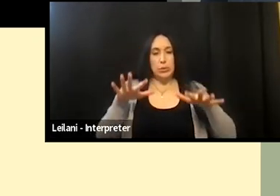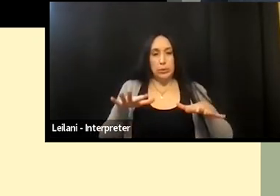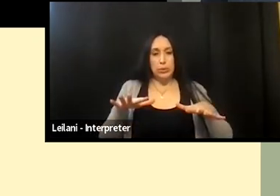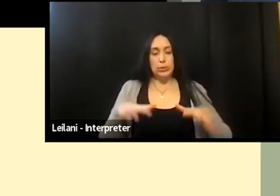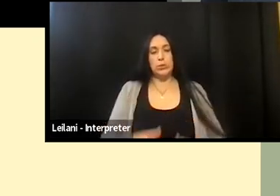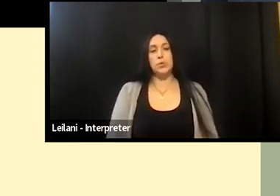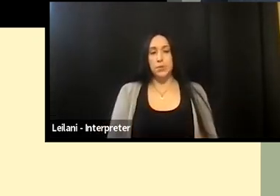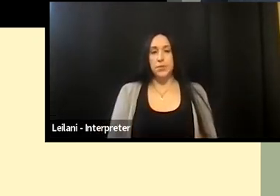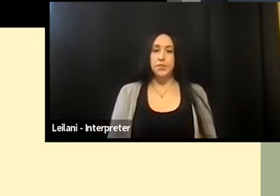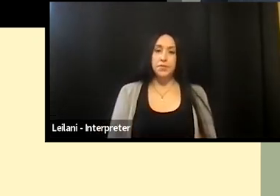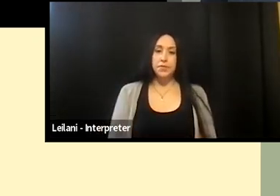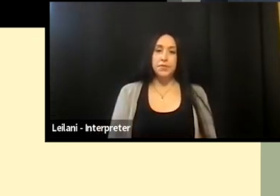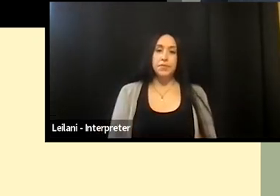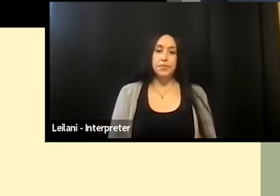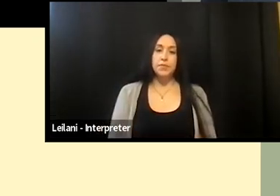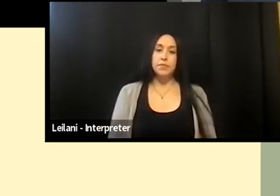And then, as you are able,